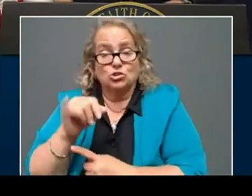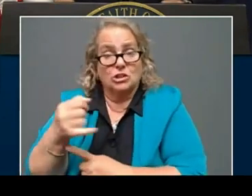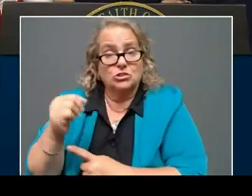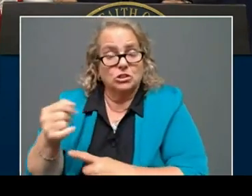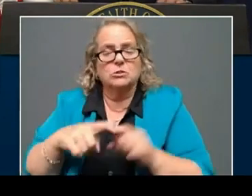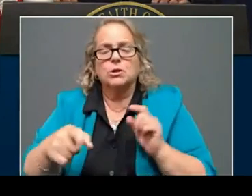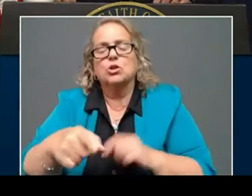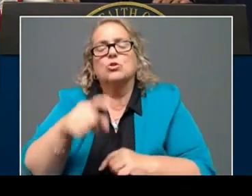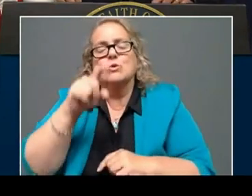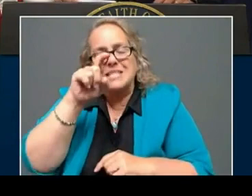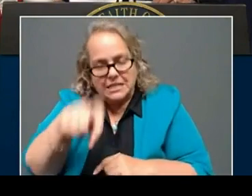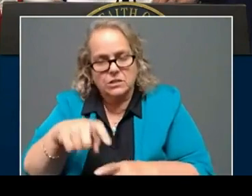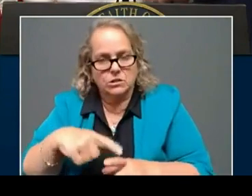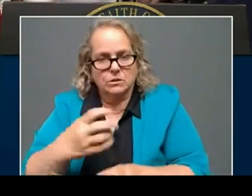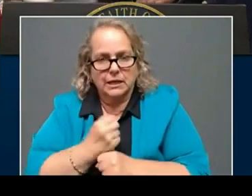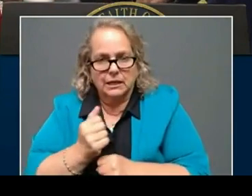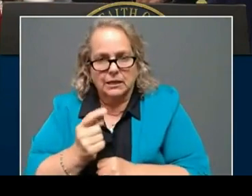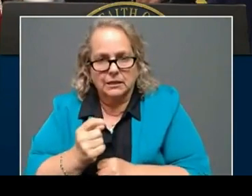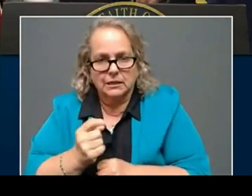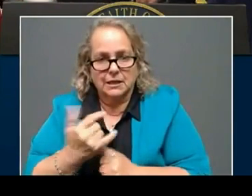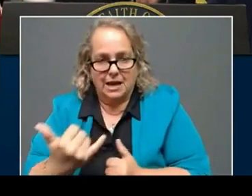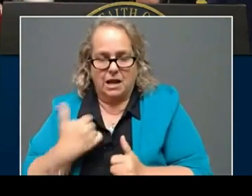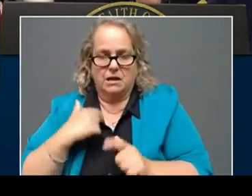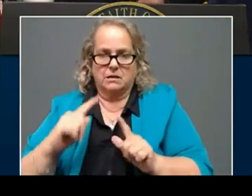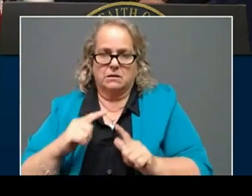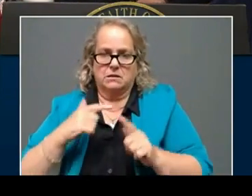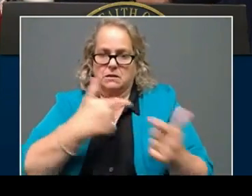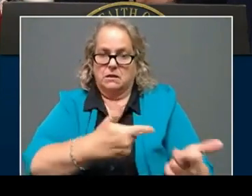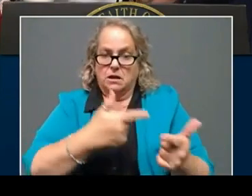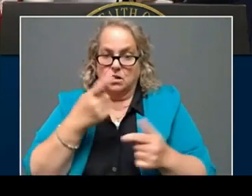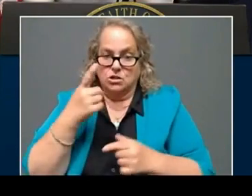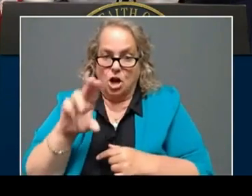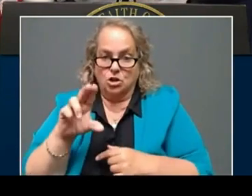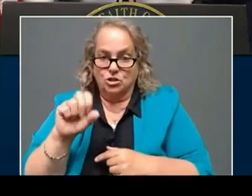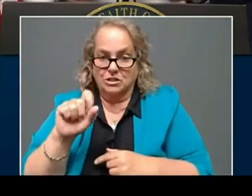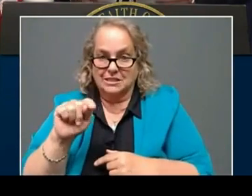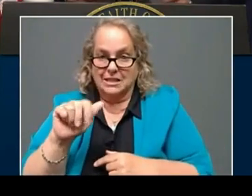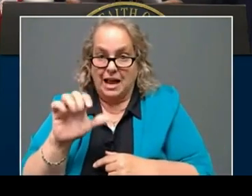it All right. I'm gonna turn it over to dr stack. Um, then we'll take questions.